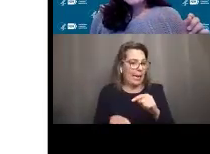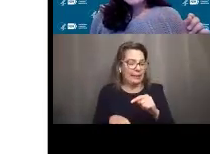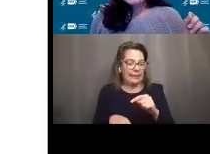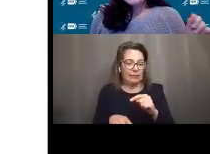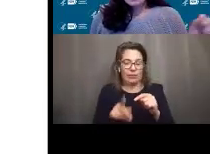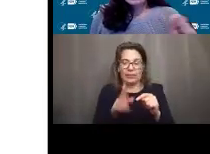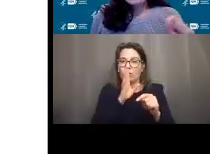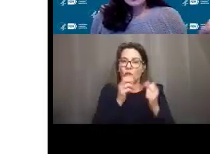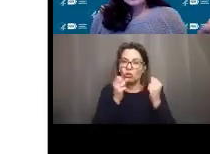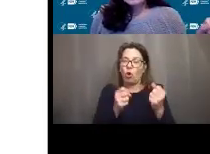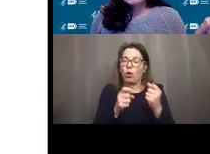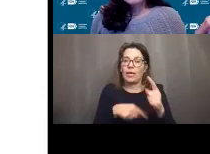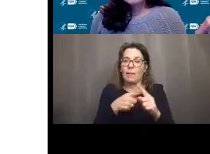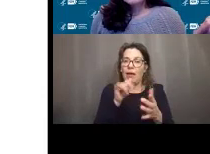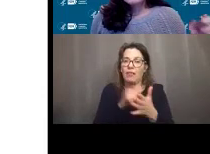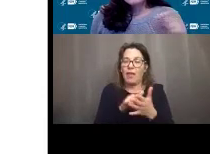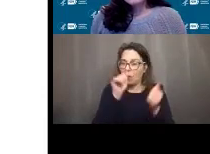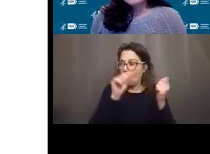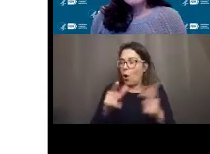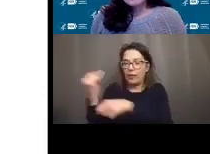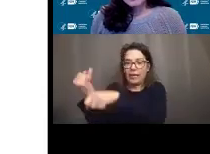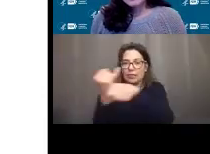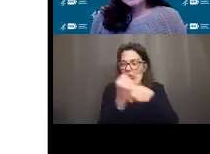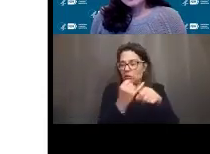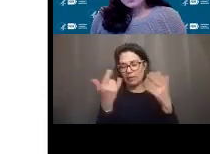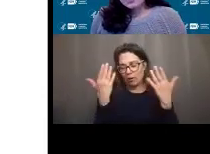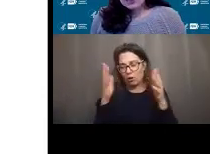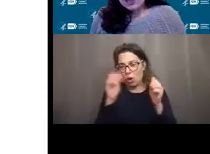and there's no detailed experimental plan needed.